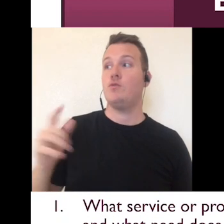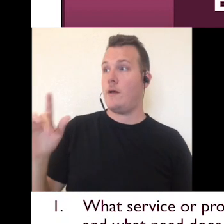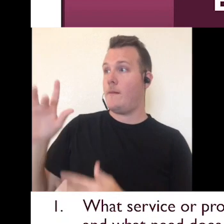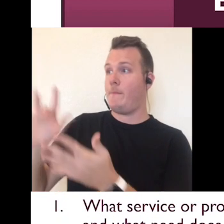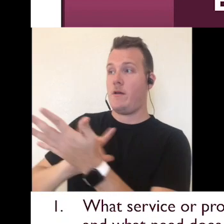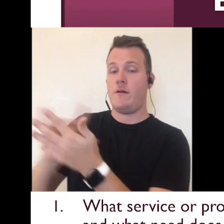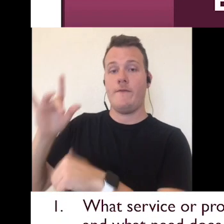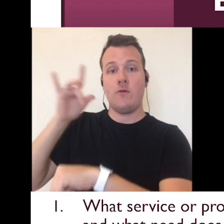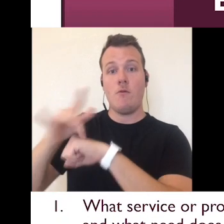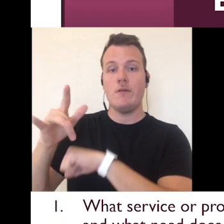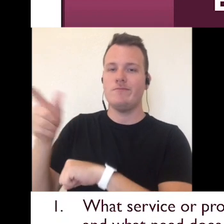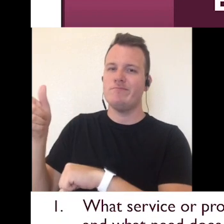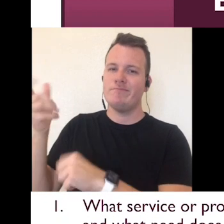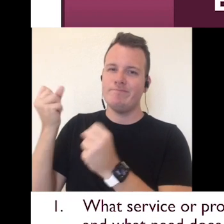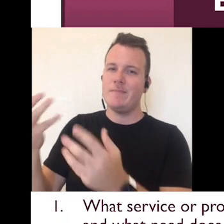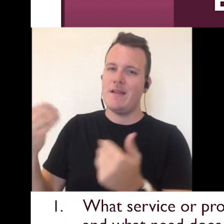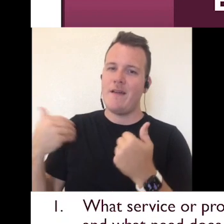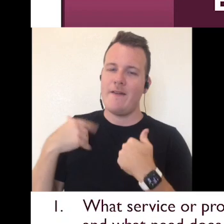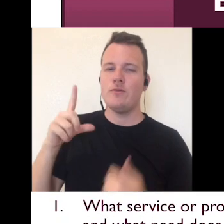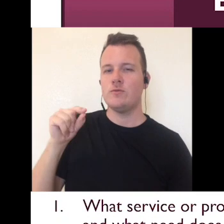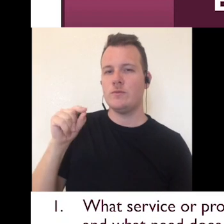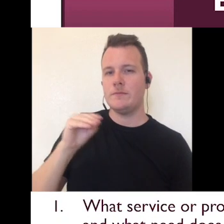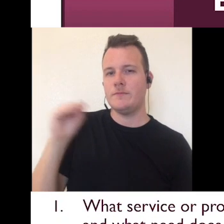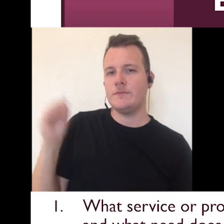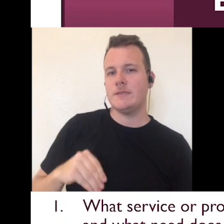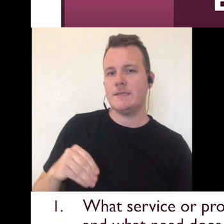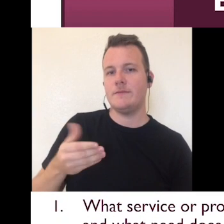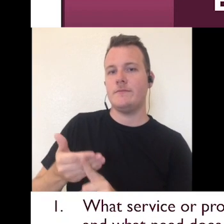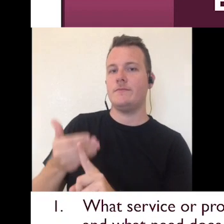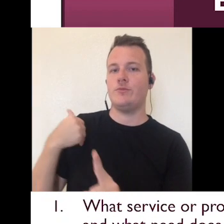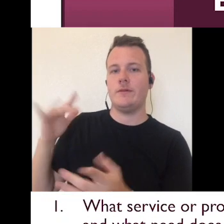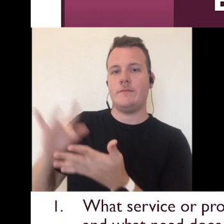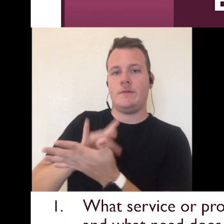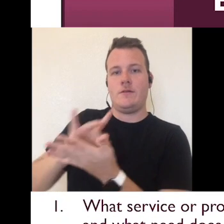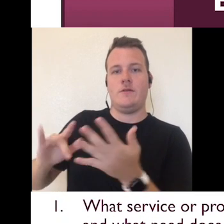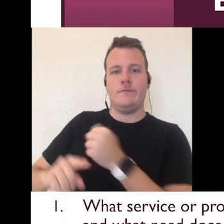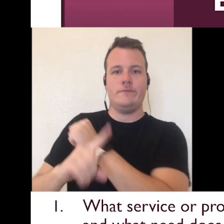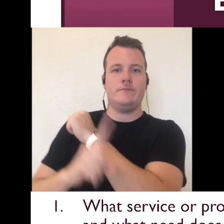your loan off early. Many of those loans that have a 20% prepayment clause, so you